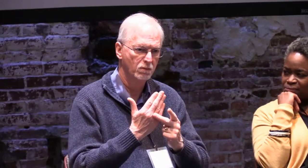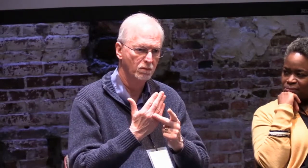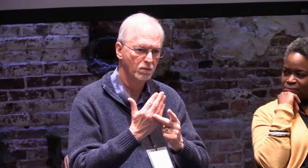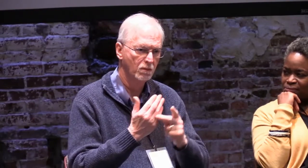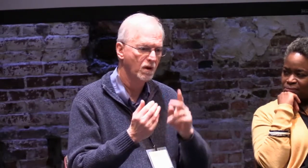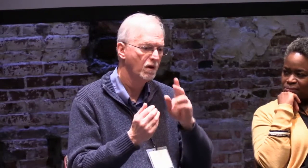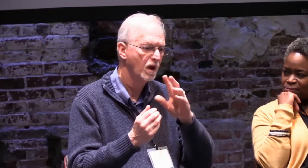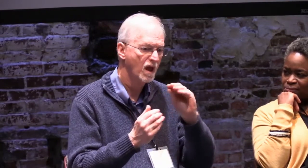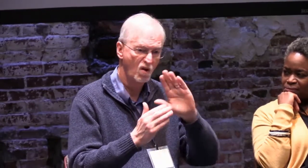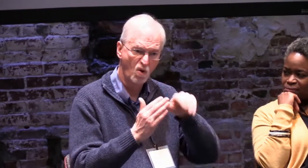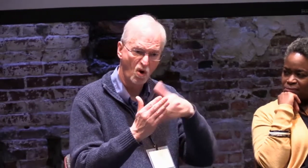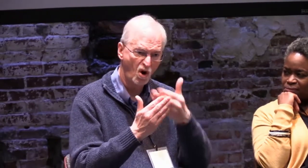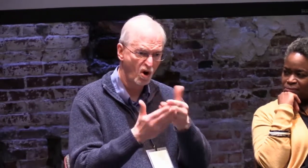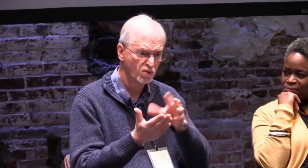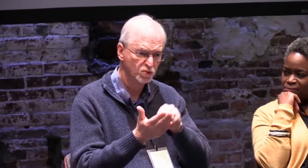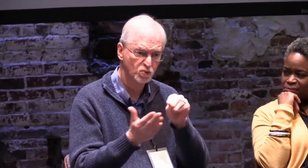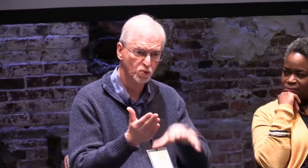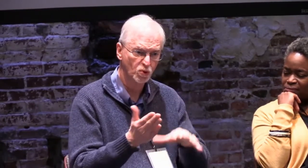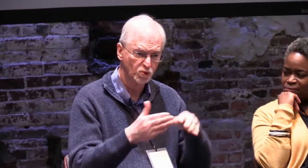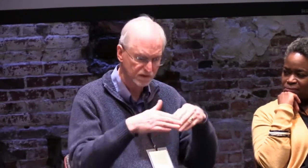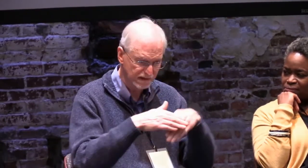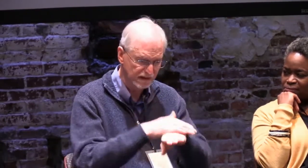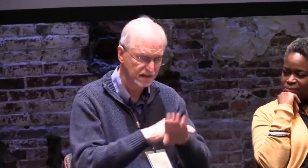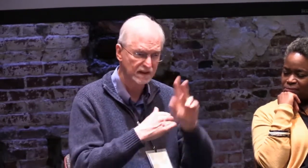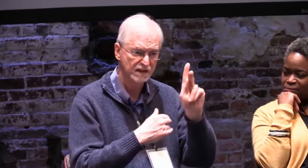Midwestern State had a theater program,